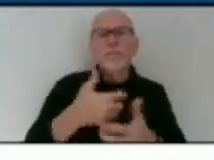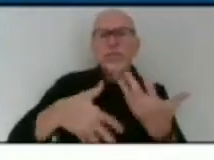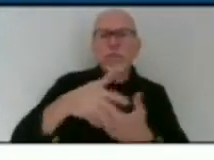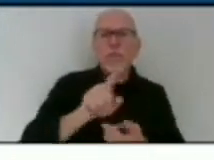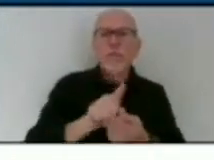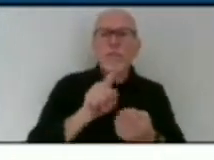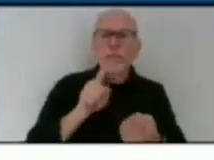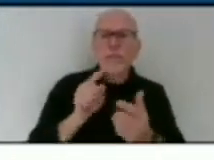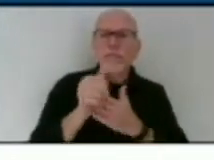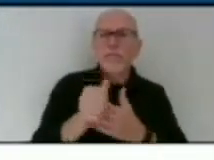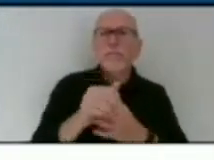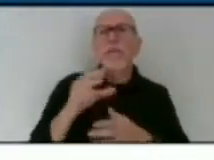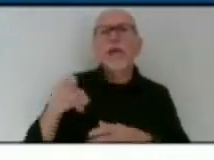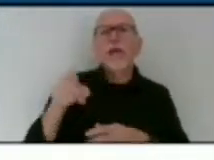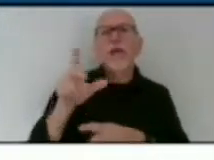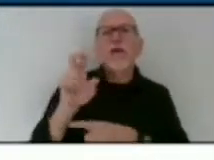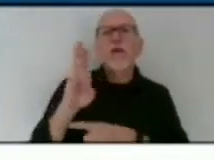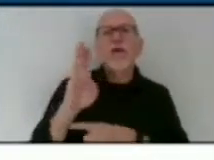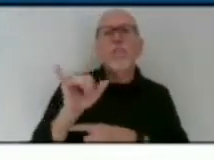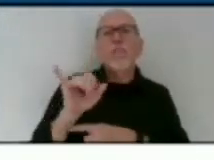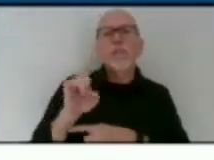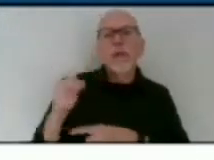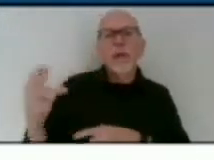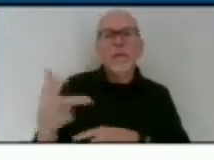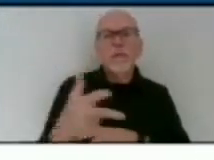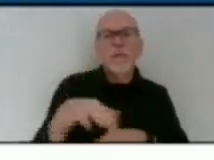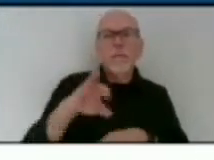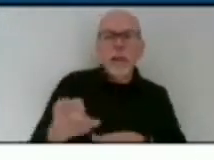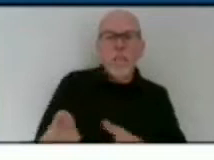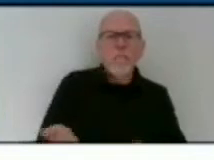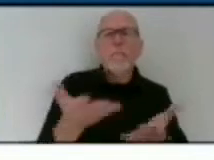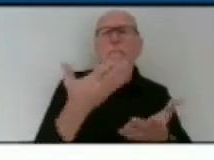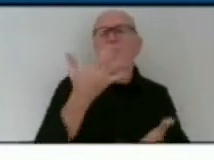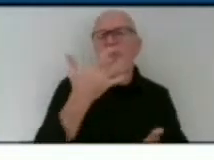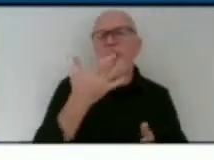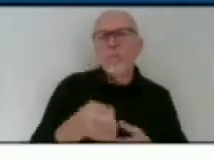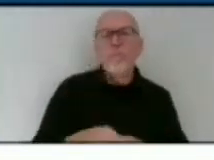curbside pickup is preferred local officials may consider limiting hours